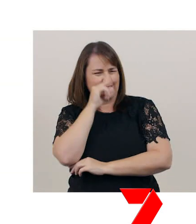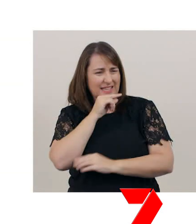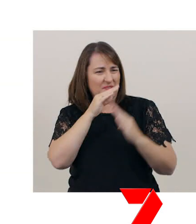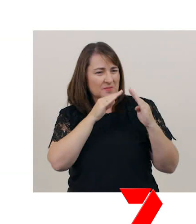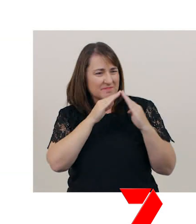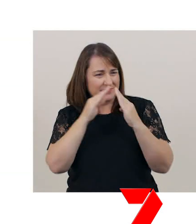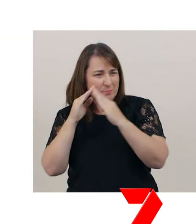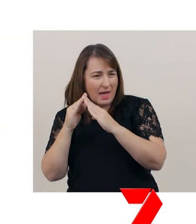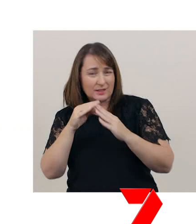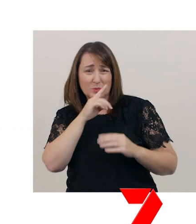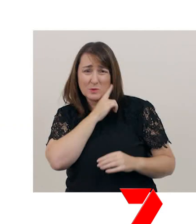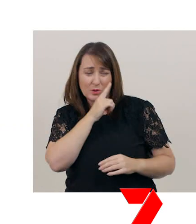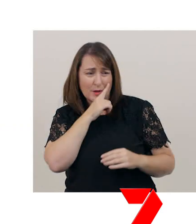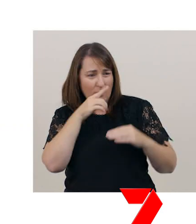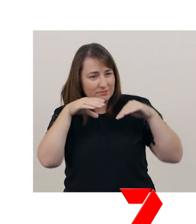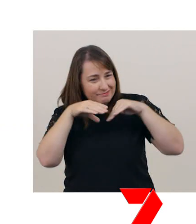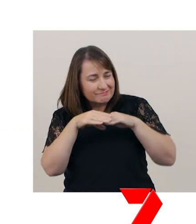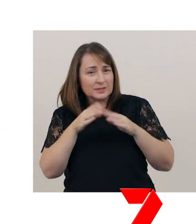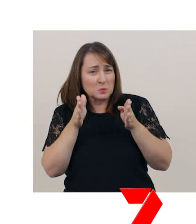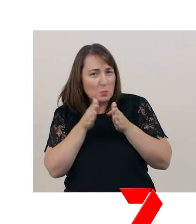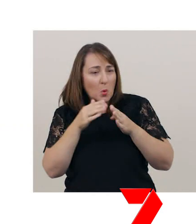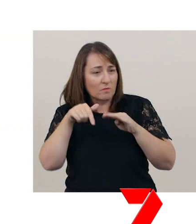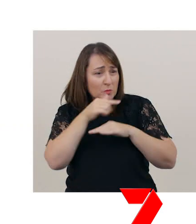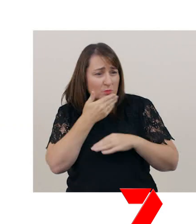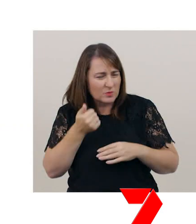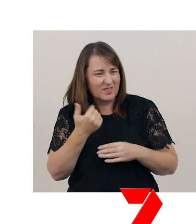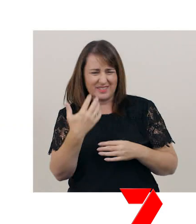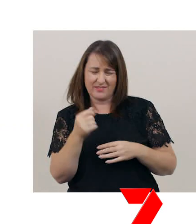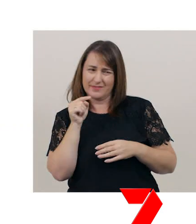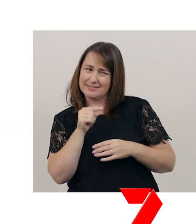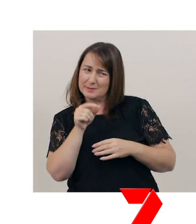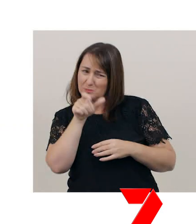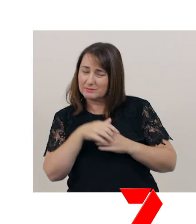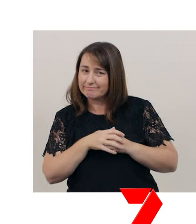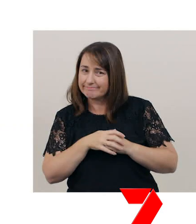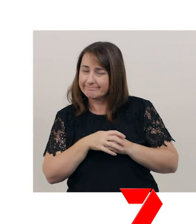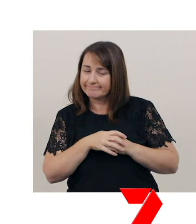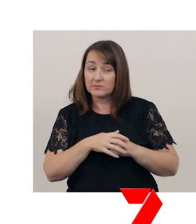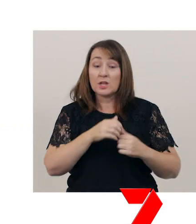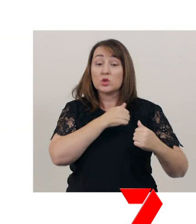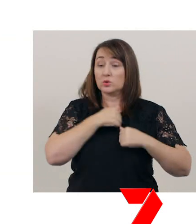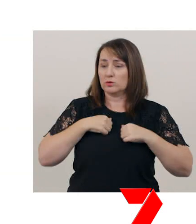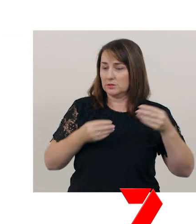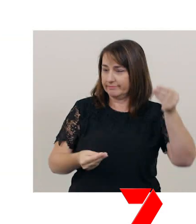would have a foot dainty enough to fit the golden slipper. His soldiers produced the gown and the other slipper,